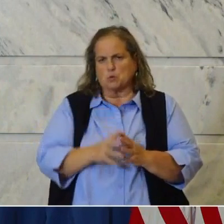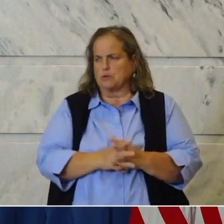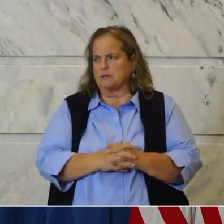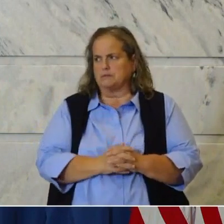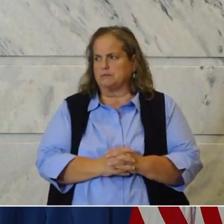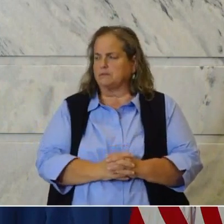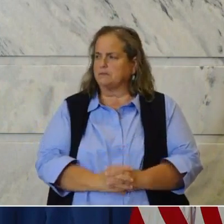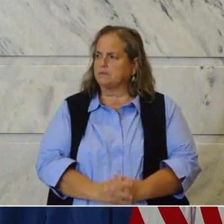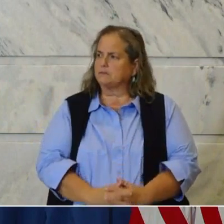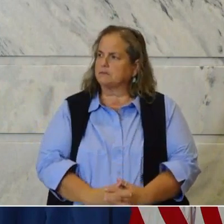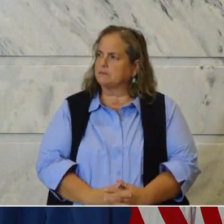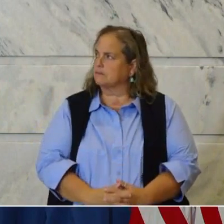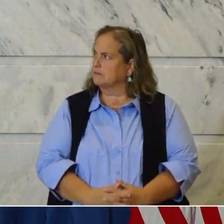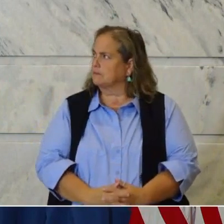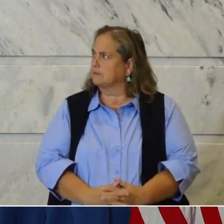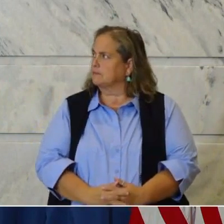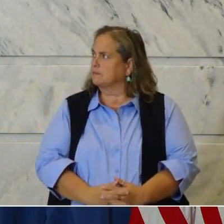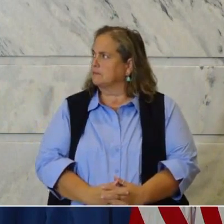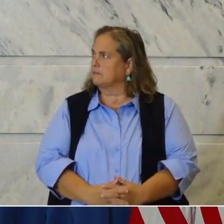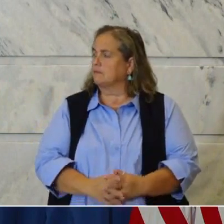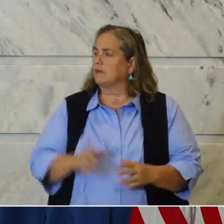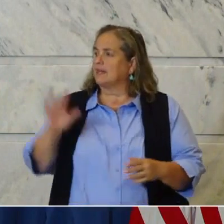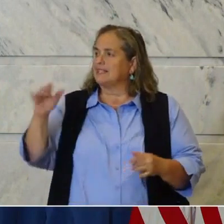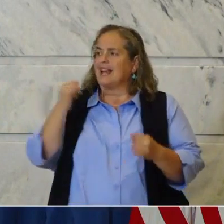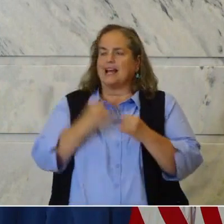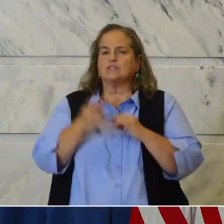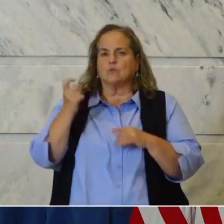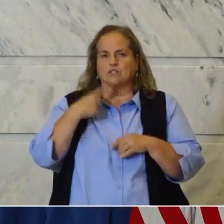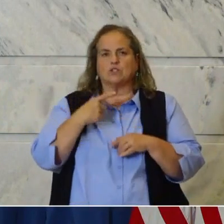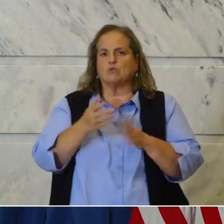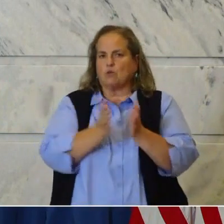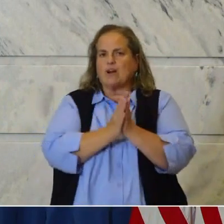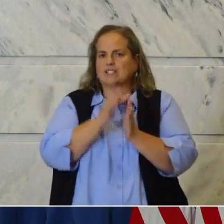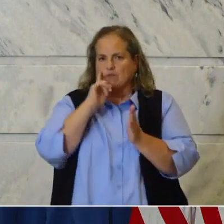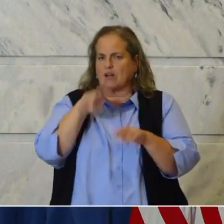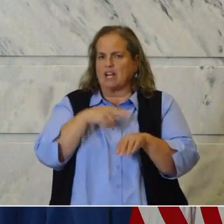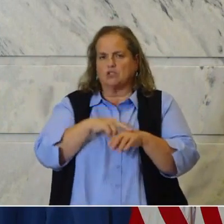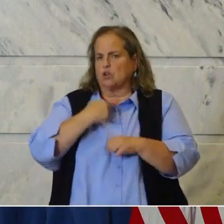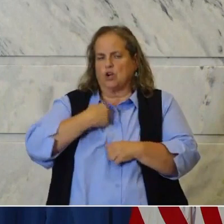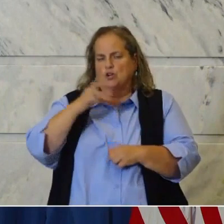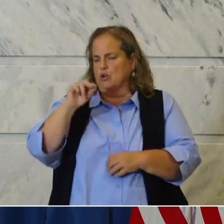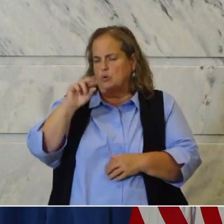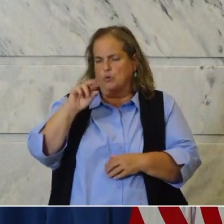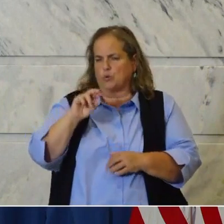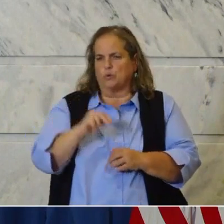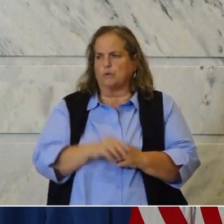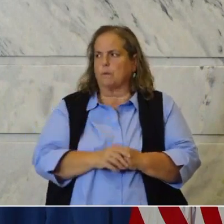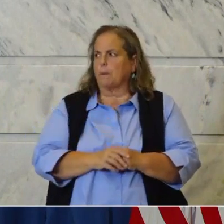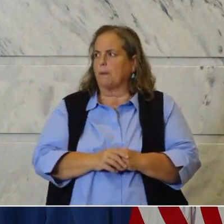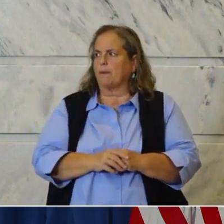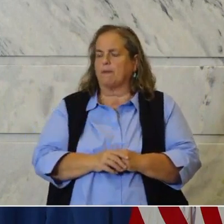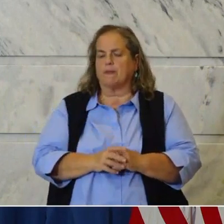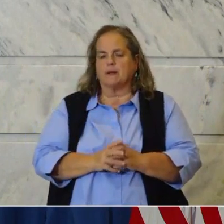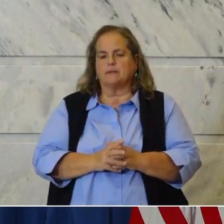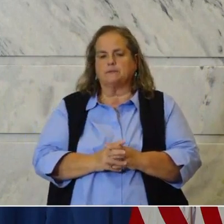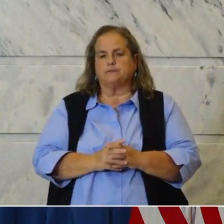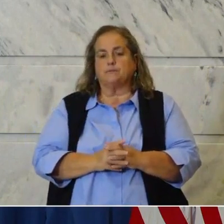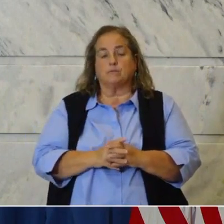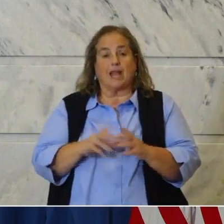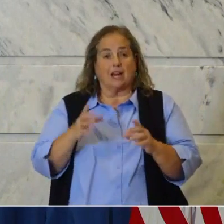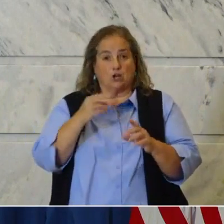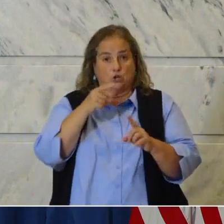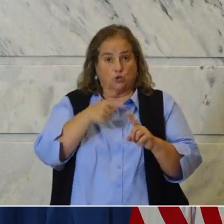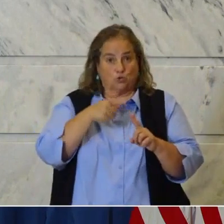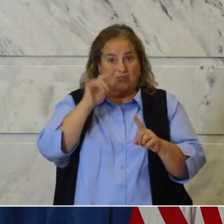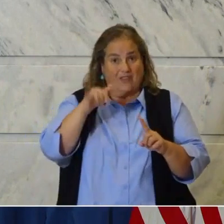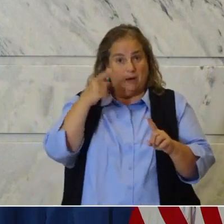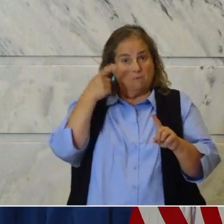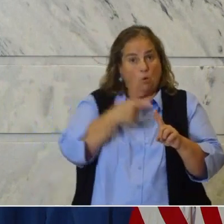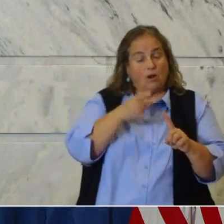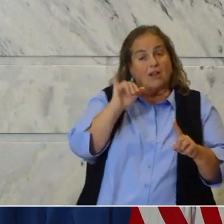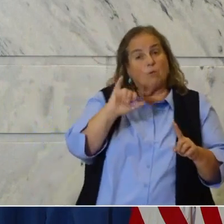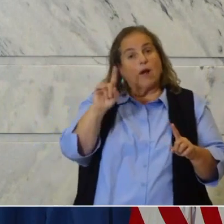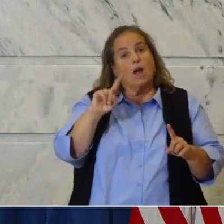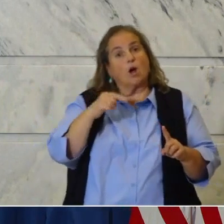Tom that way, to the extent that there would be and we haven't had one yet,